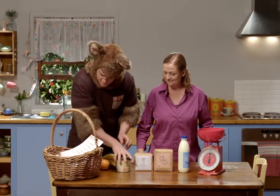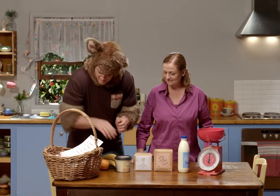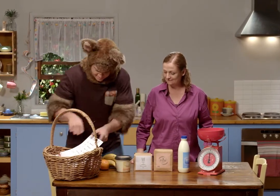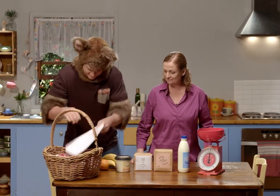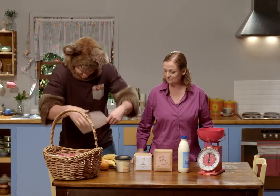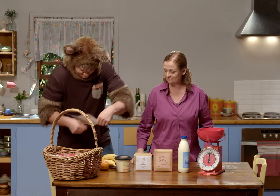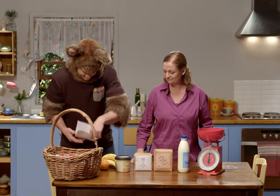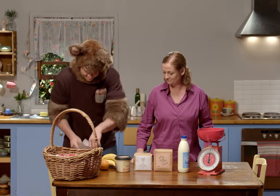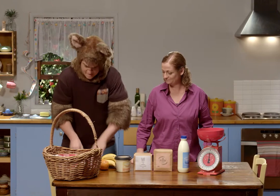Right.